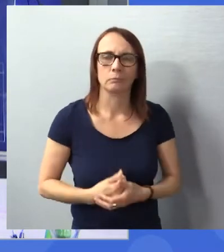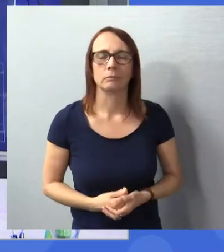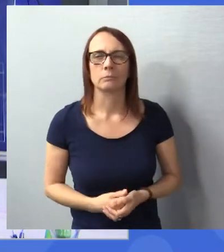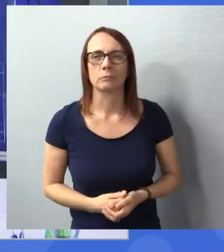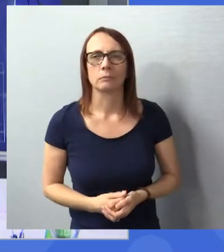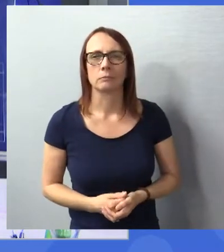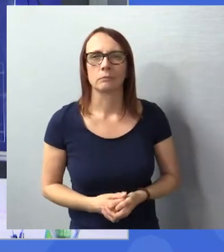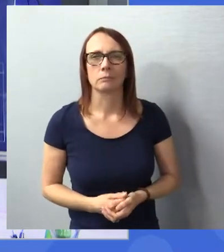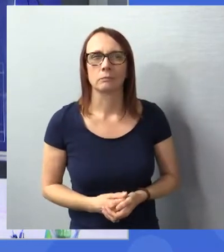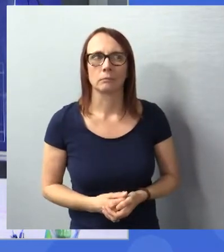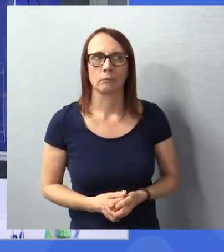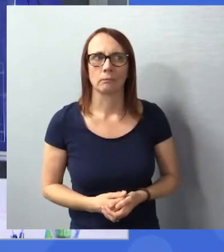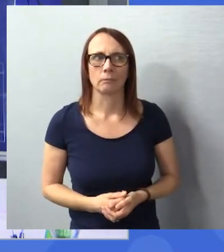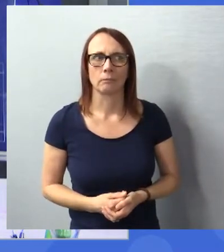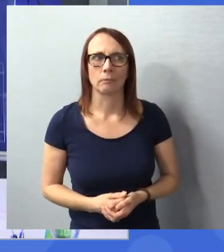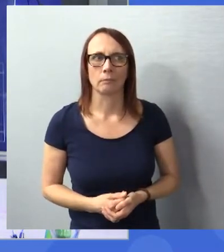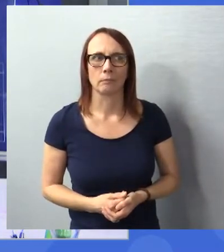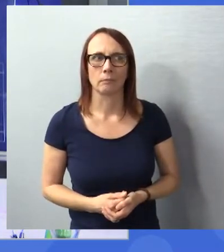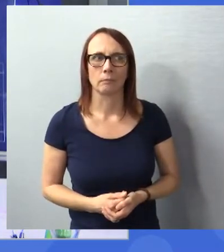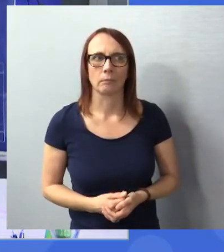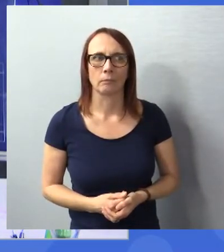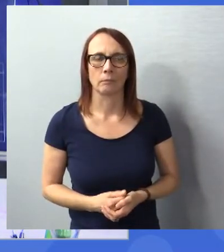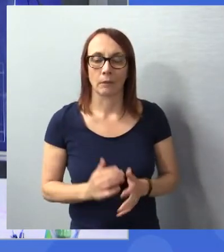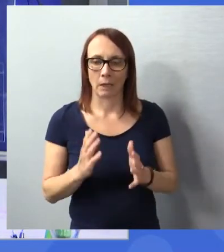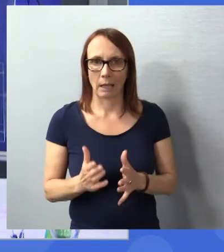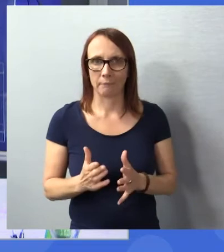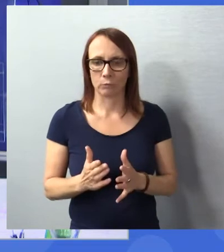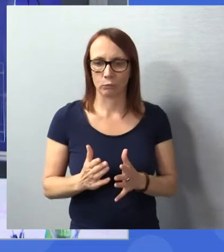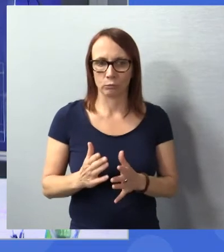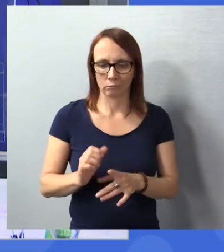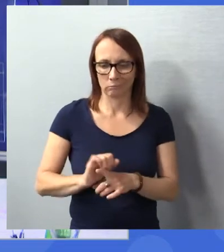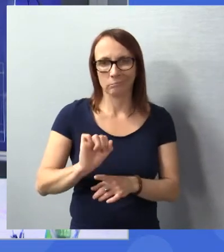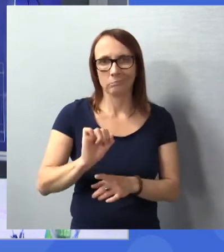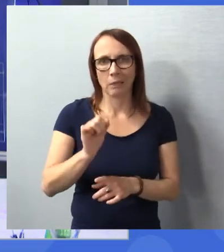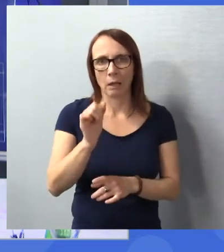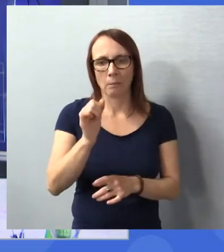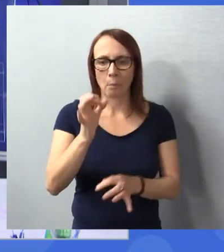terms of citizenship increase their political knowledge and how they can